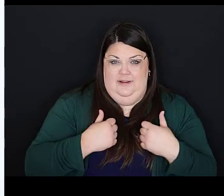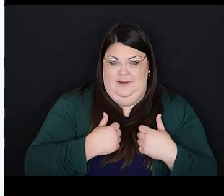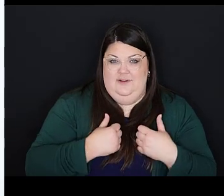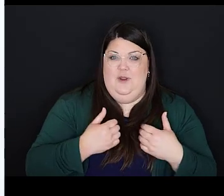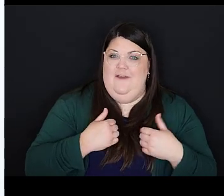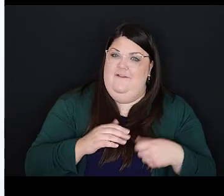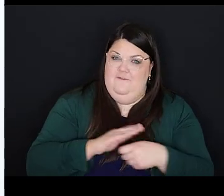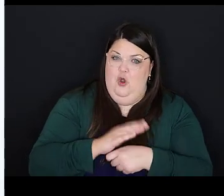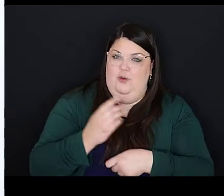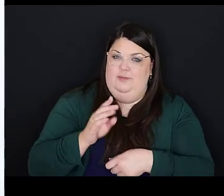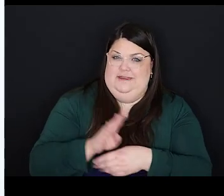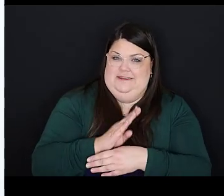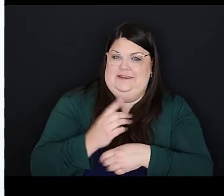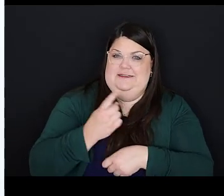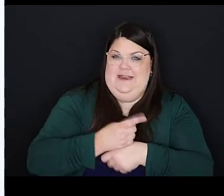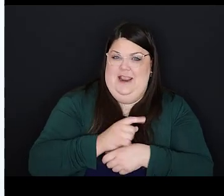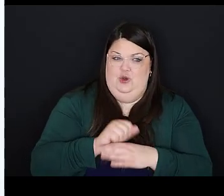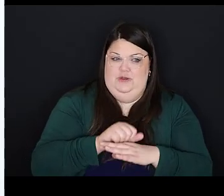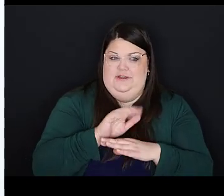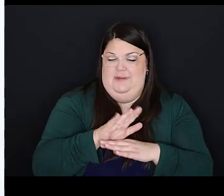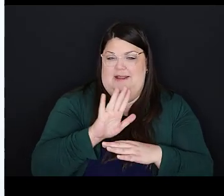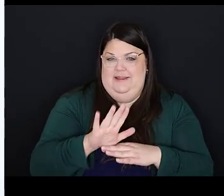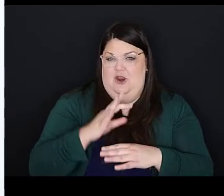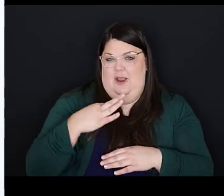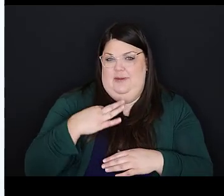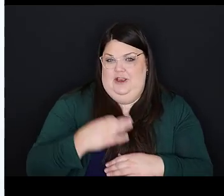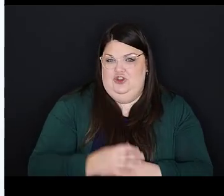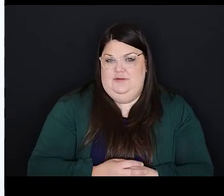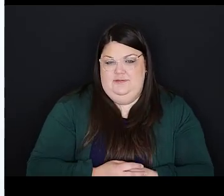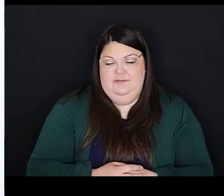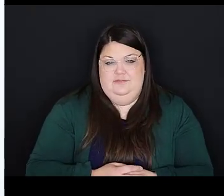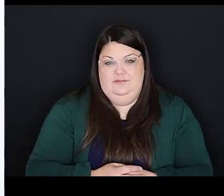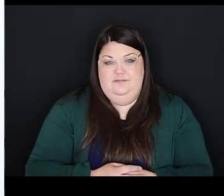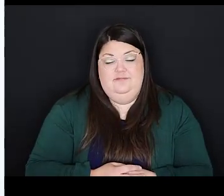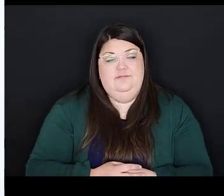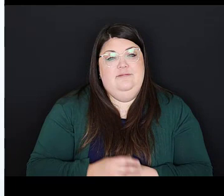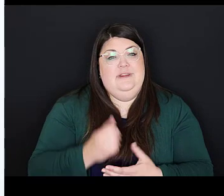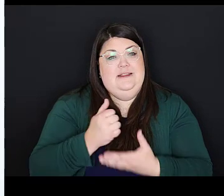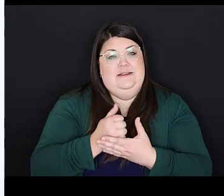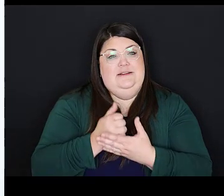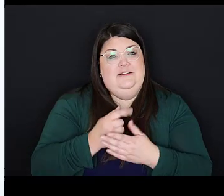business day to submit their application. Assistance from the Principal Office staff